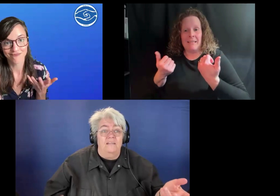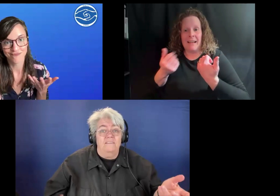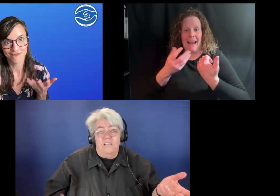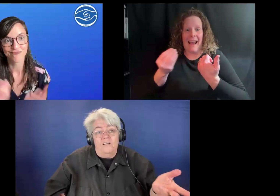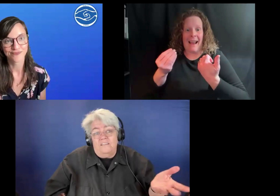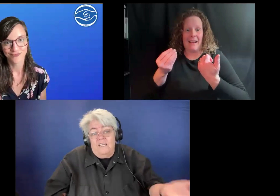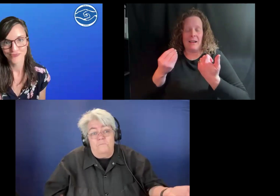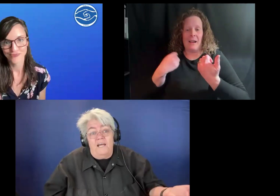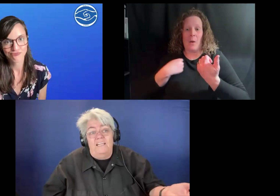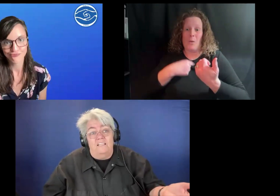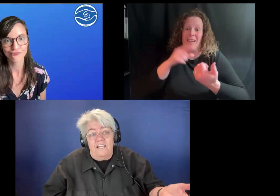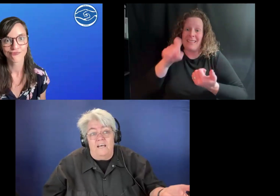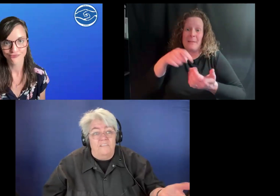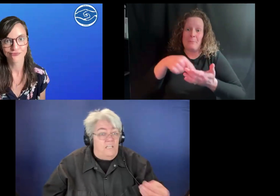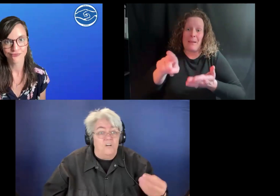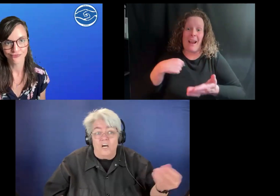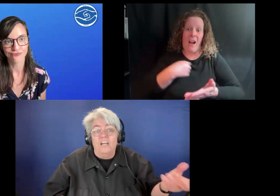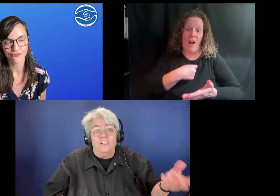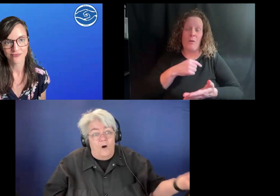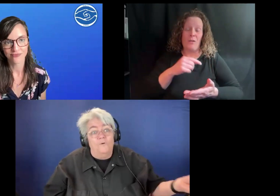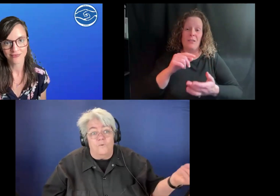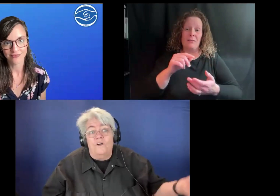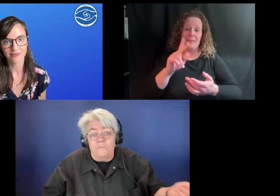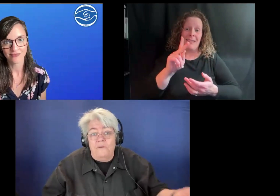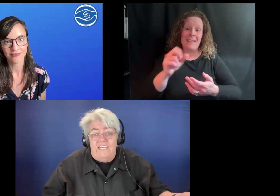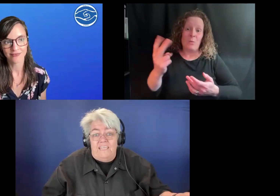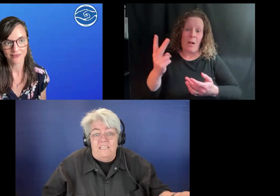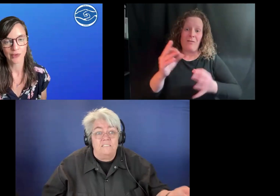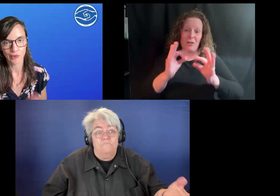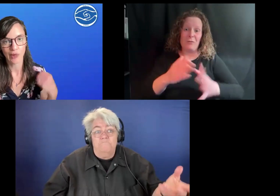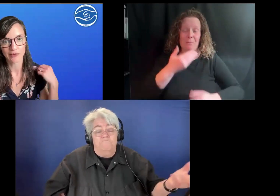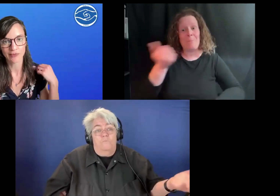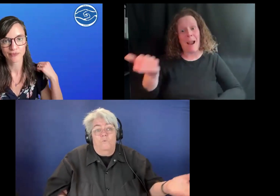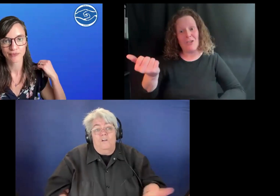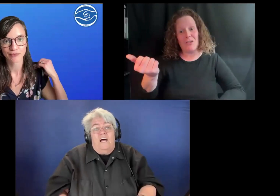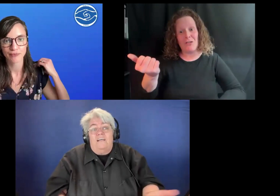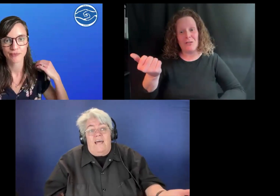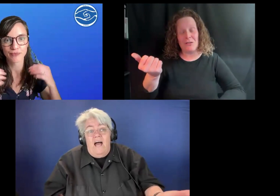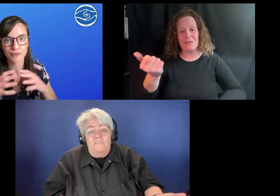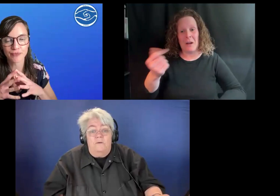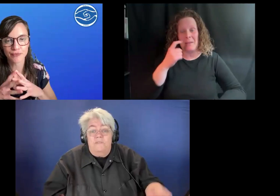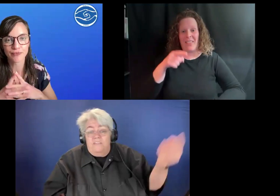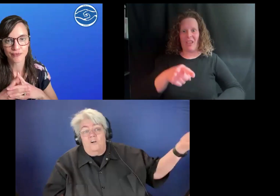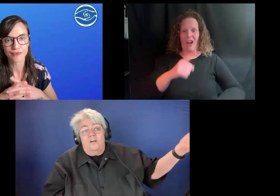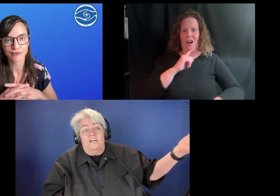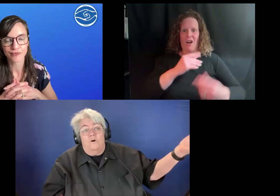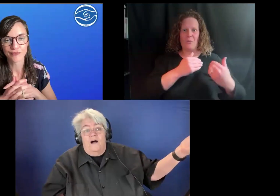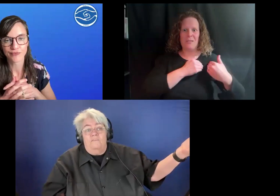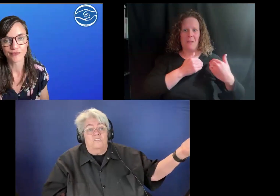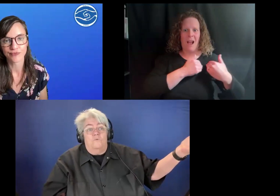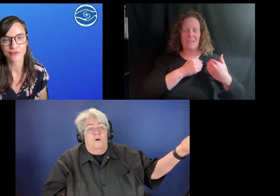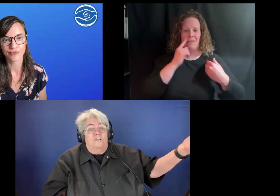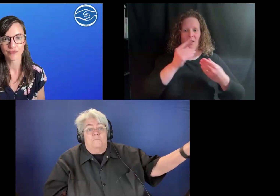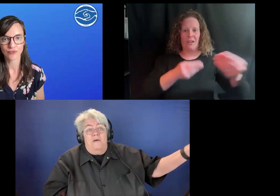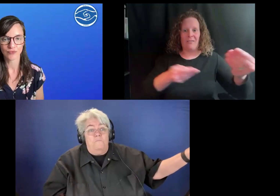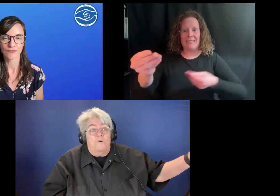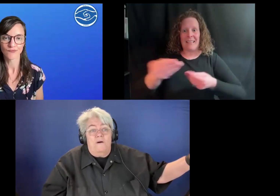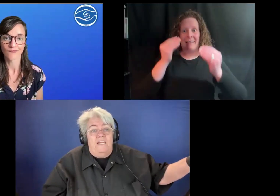then they need money to live and they're gonna go to where the money is. We're not gonna have them. They're gonna go out into the world and make more